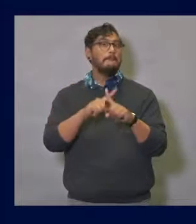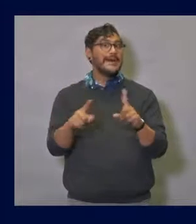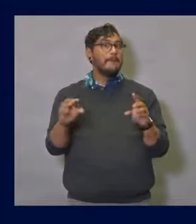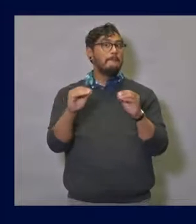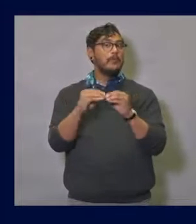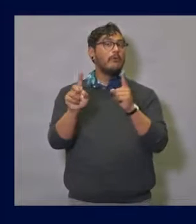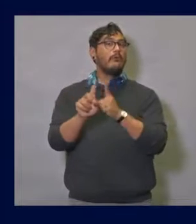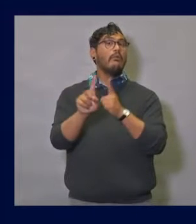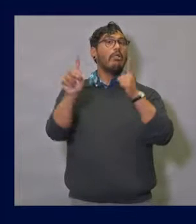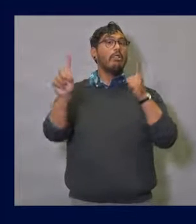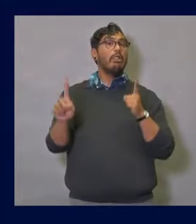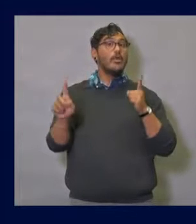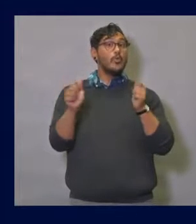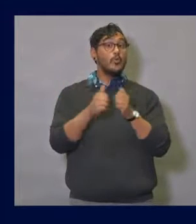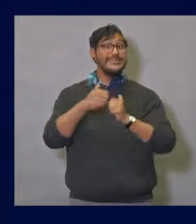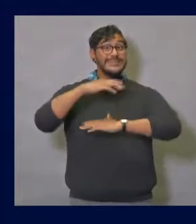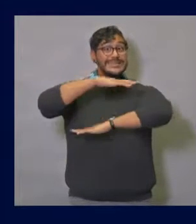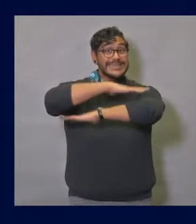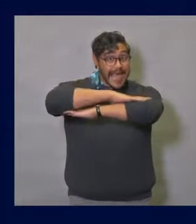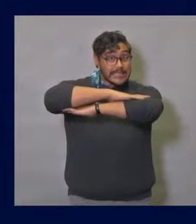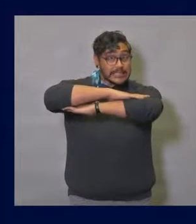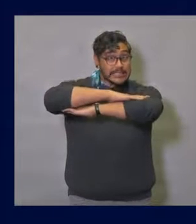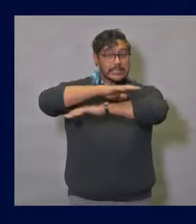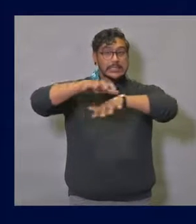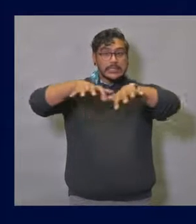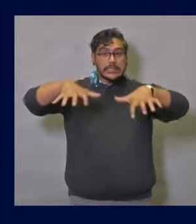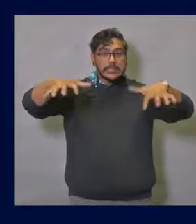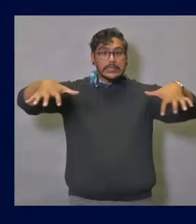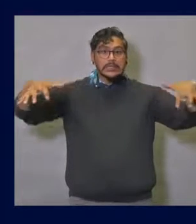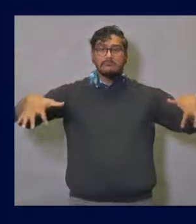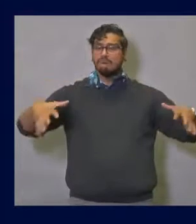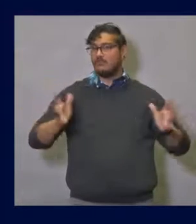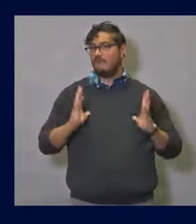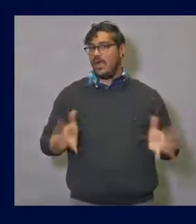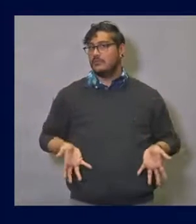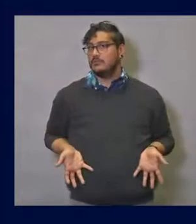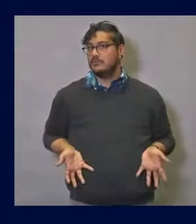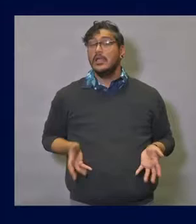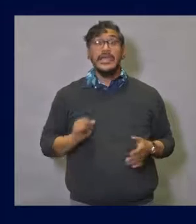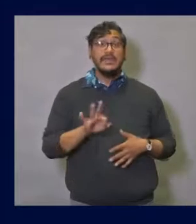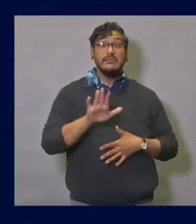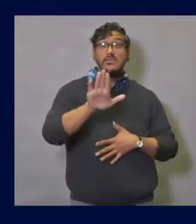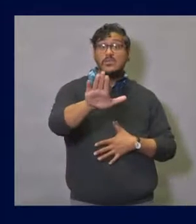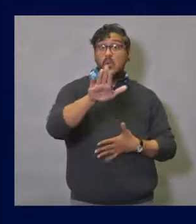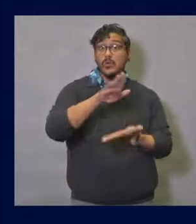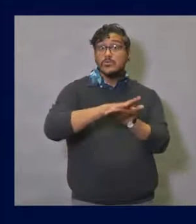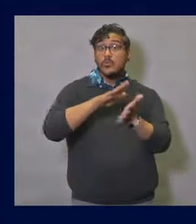THREE FEET OF MINIMUM DISTANCE, KEEPING A LARGER DISTANCE